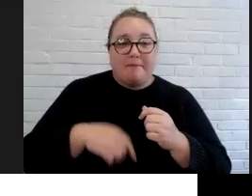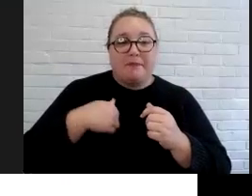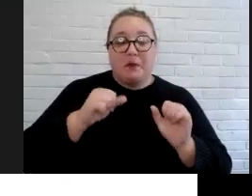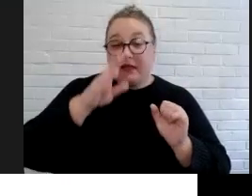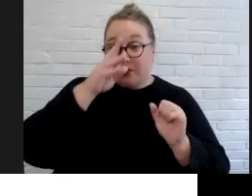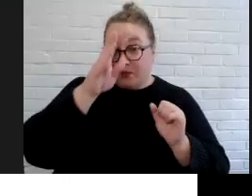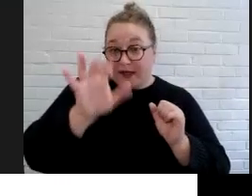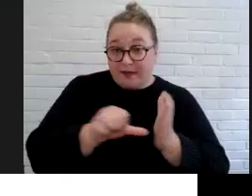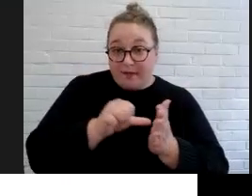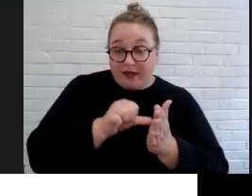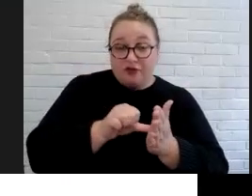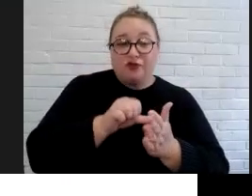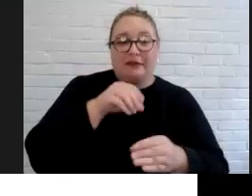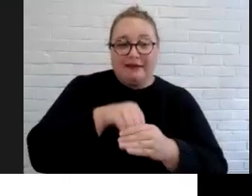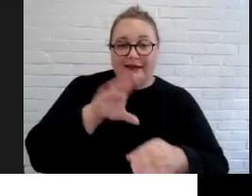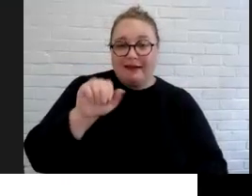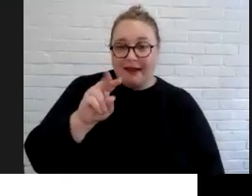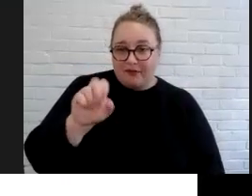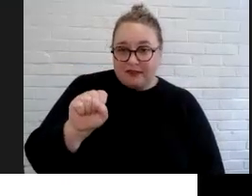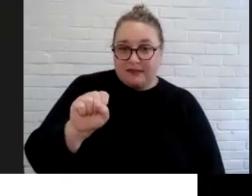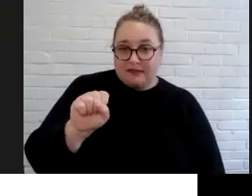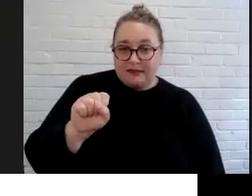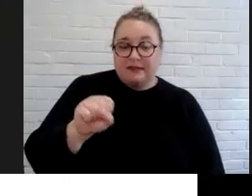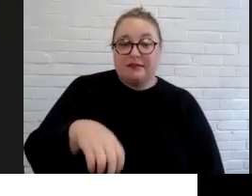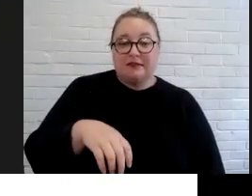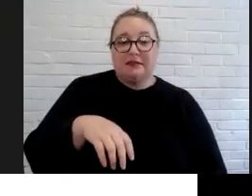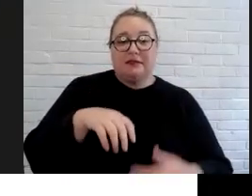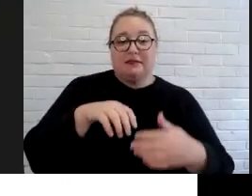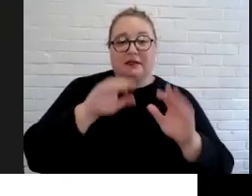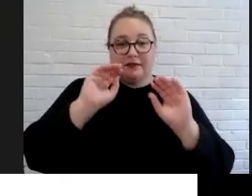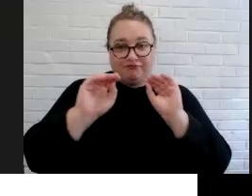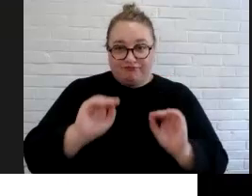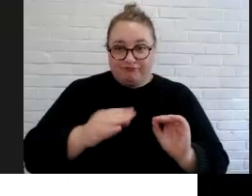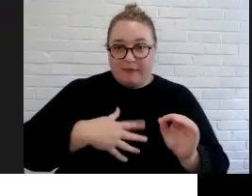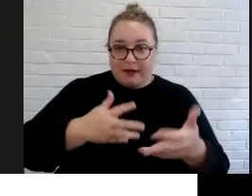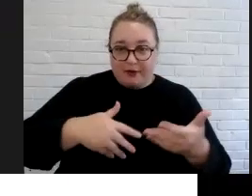with my interactions. If I wanted to, I could still identify